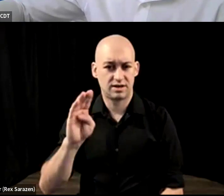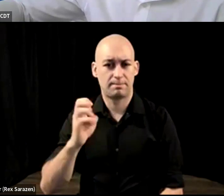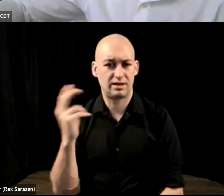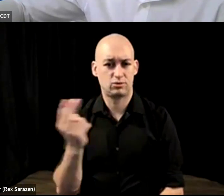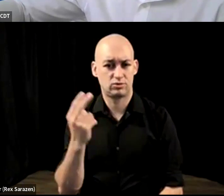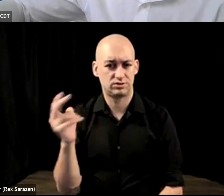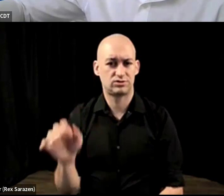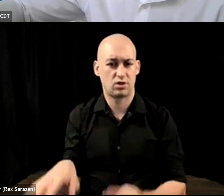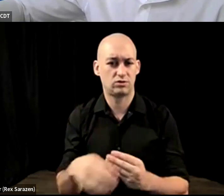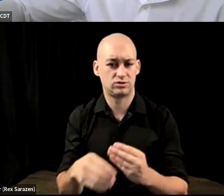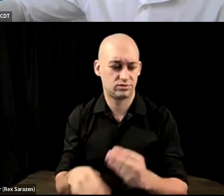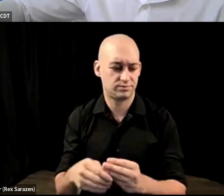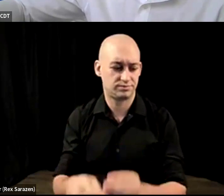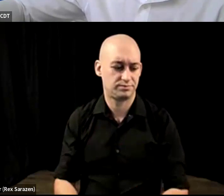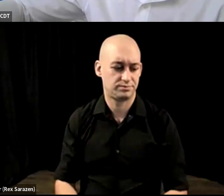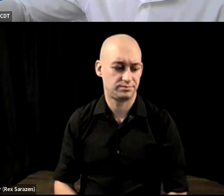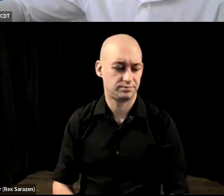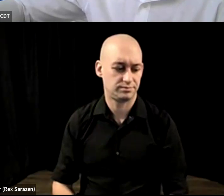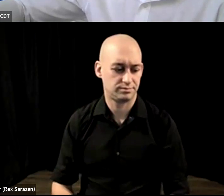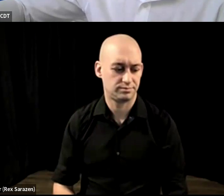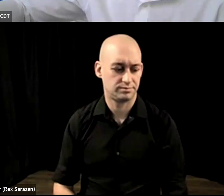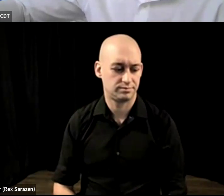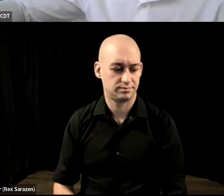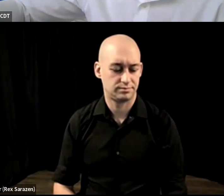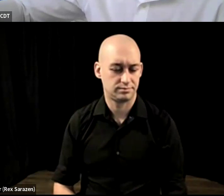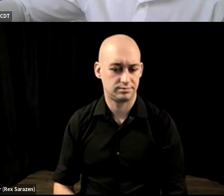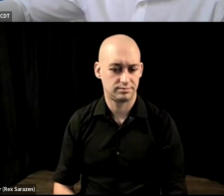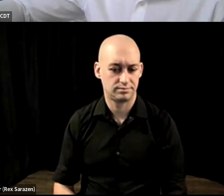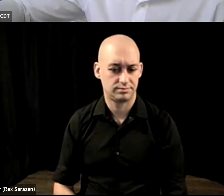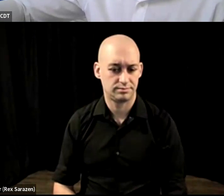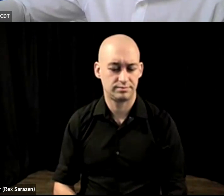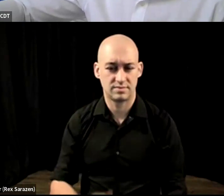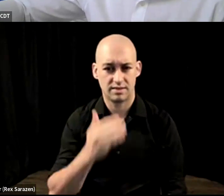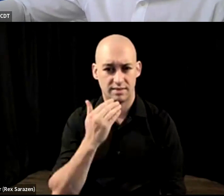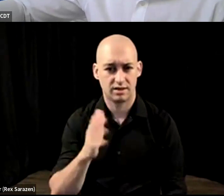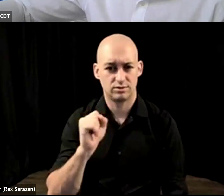promote out to the community. Great. Thank you, Scott. And now,